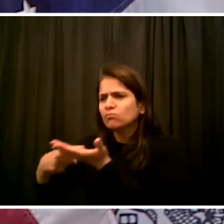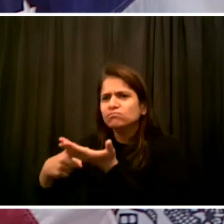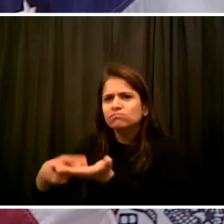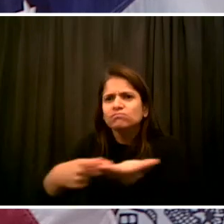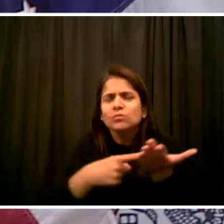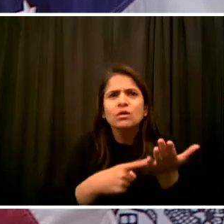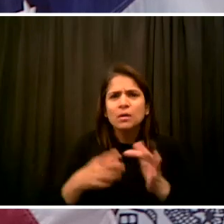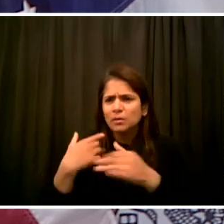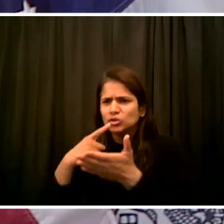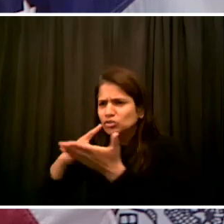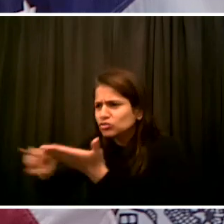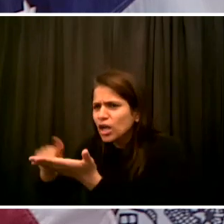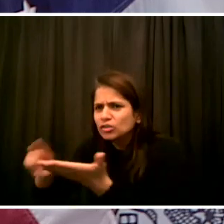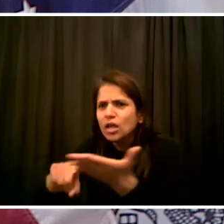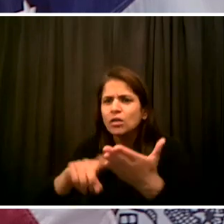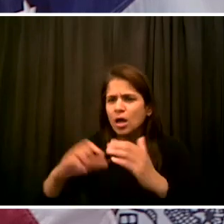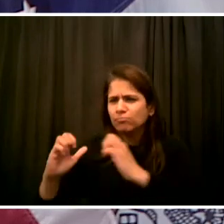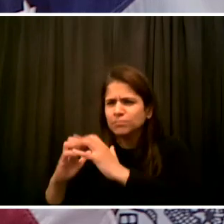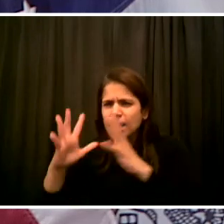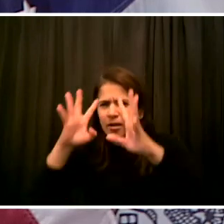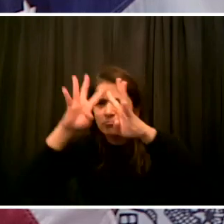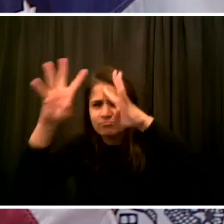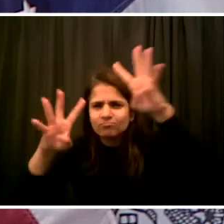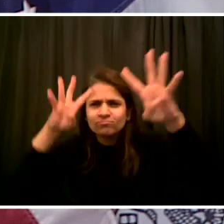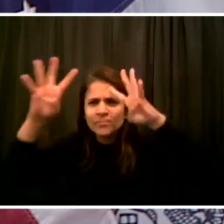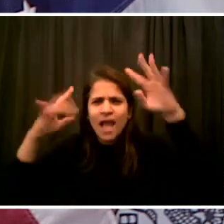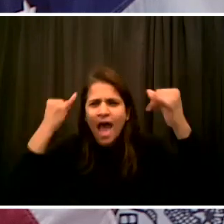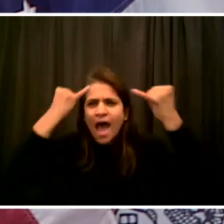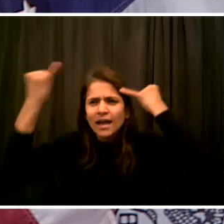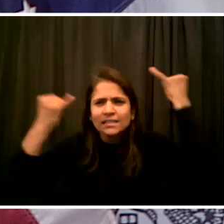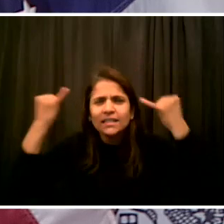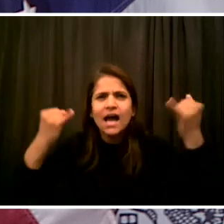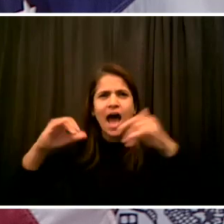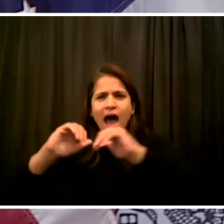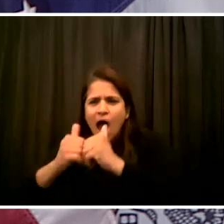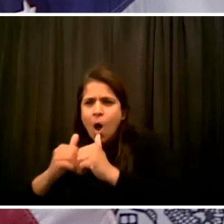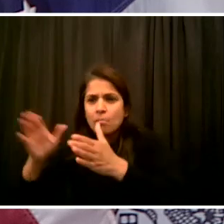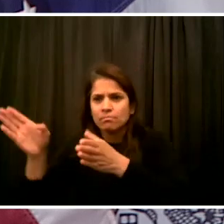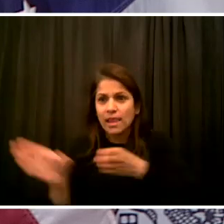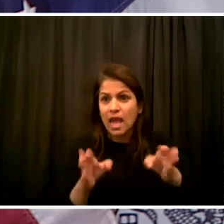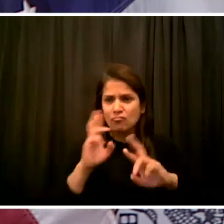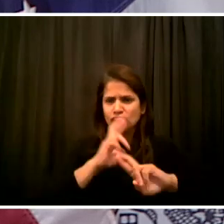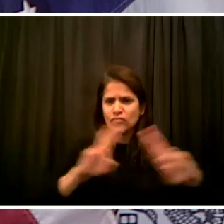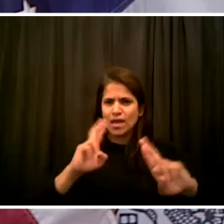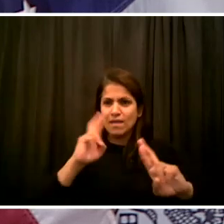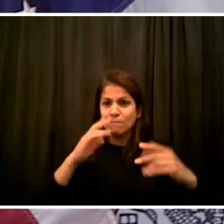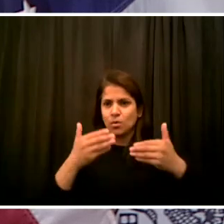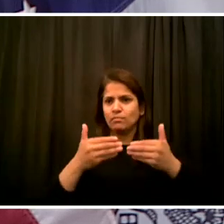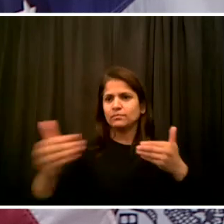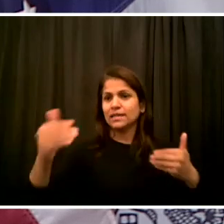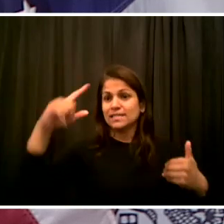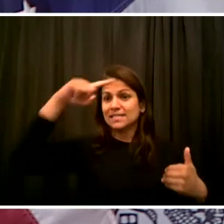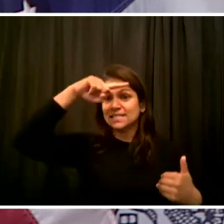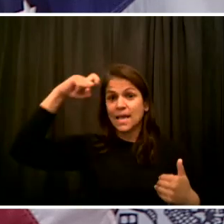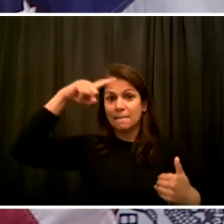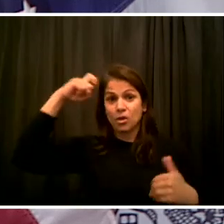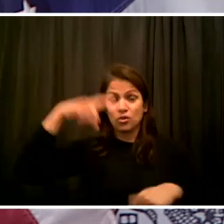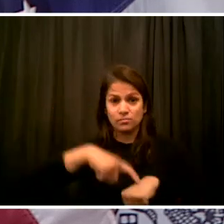POLICING PHILOSOPHY. IT'S FOCUSED ON WORKING WI TH PEOPLE. NOTWITHSTANDING THE INSTANCES THAT ARE